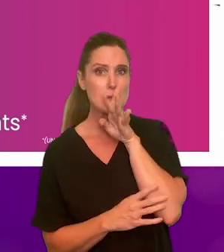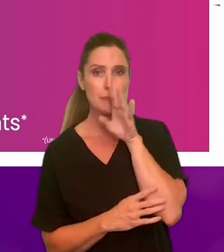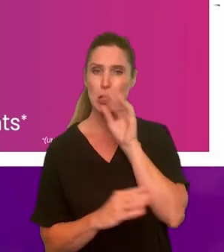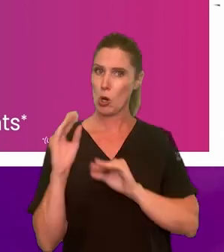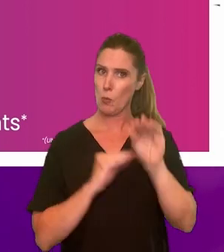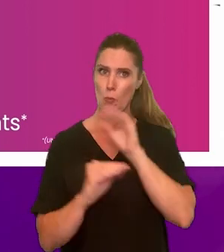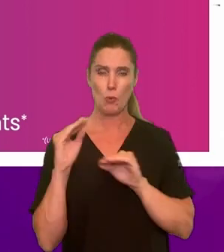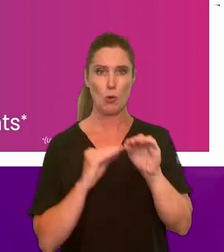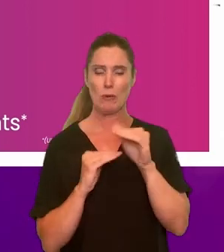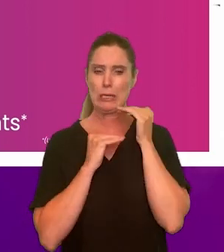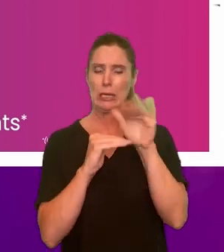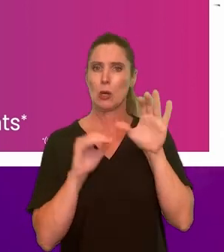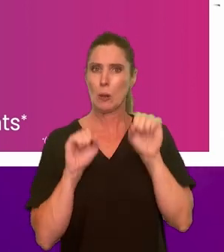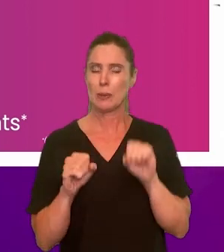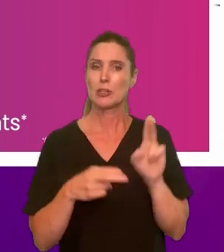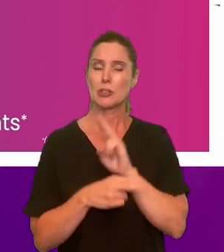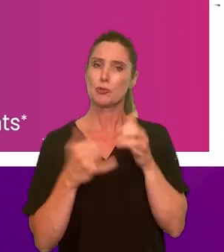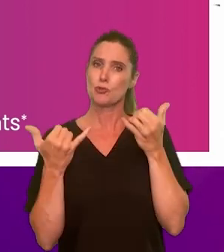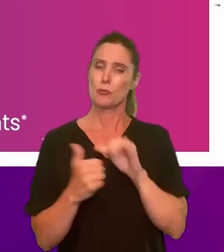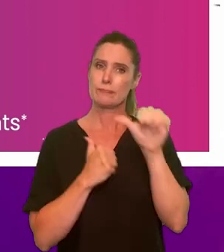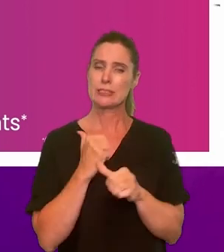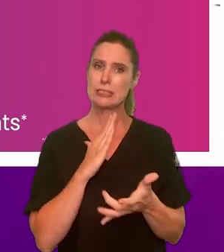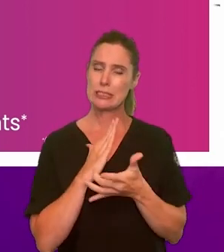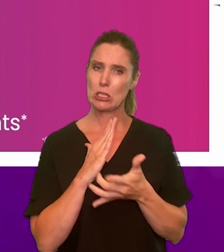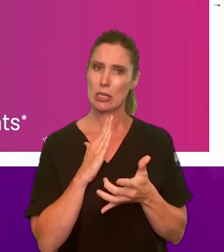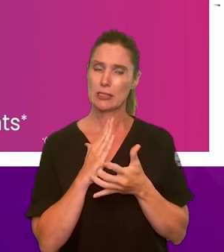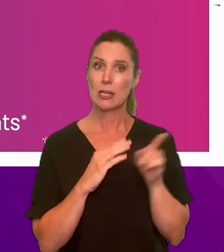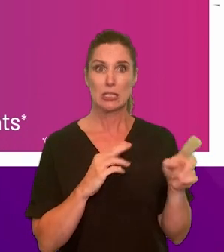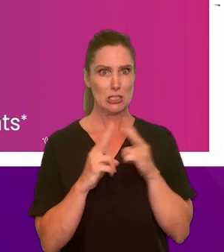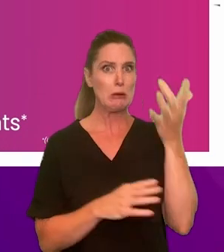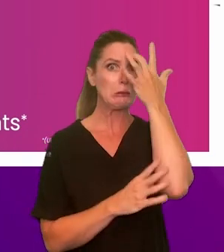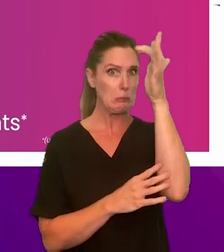which hinders her ability to use current assistive technologies. Though she's very smart and capable,